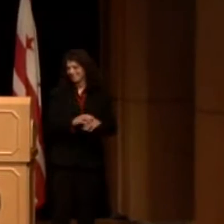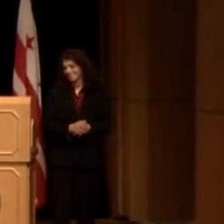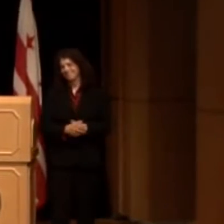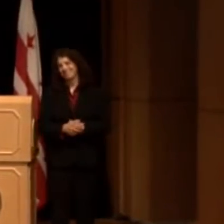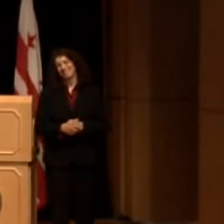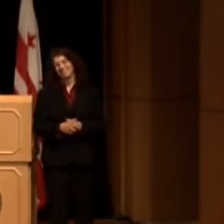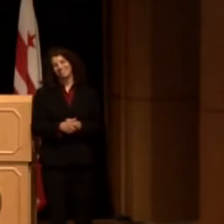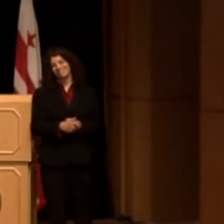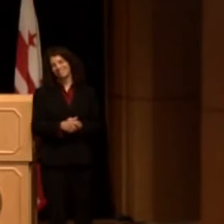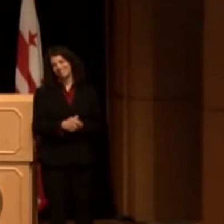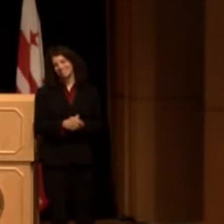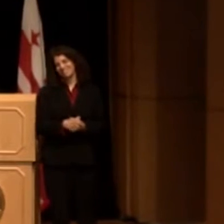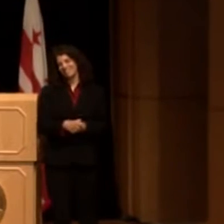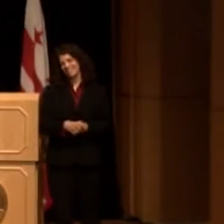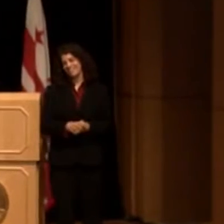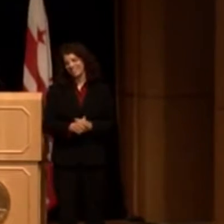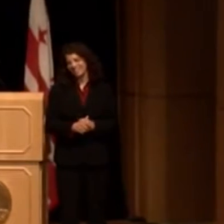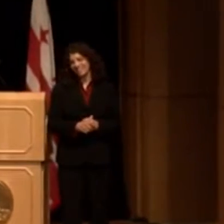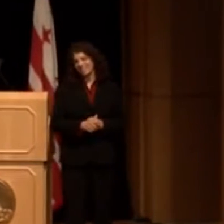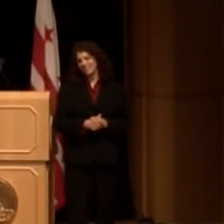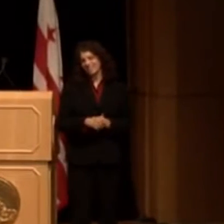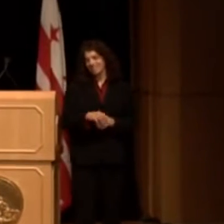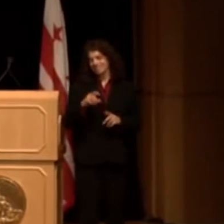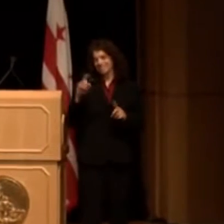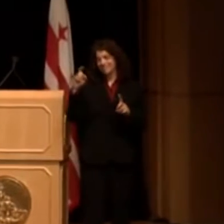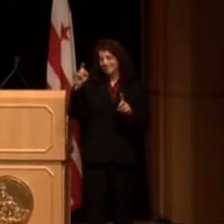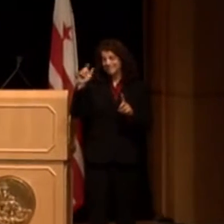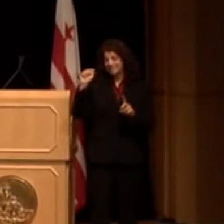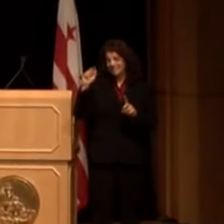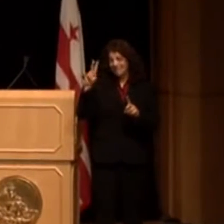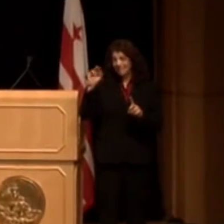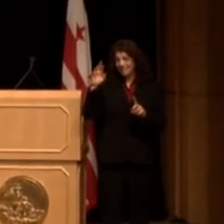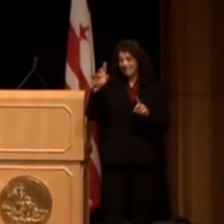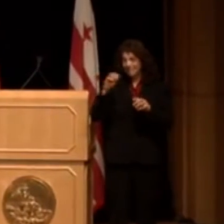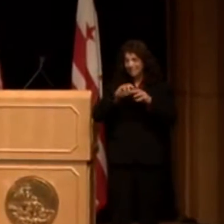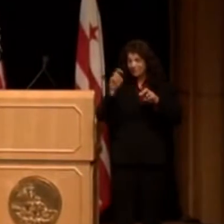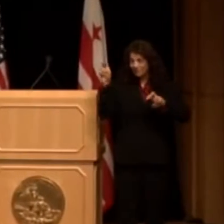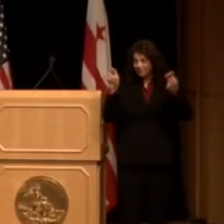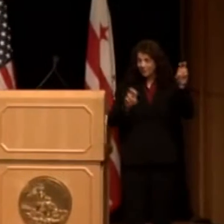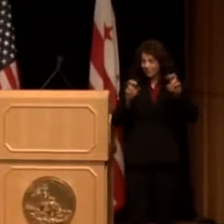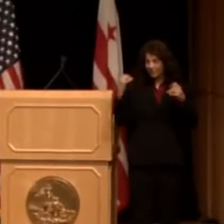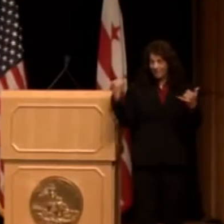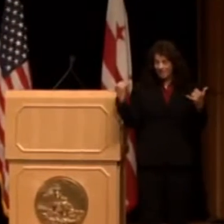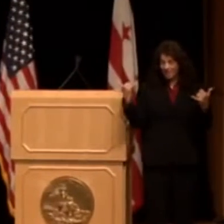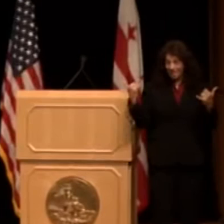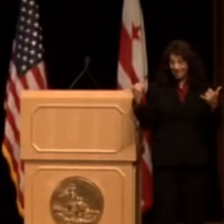THEIR POOL THIS FAR? I DON'T SEE ANY -- MAYBE ONE. I DON'T SEE MANY PEOPLE SAYING THAT.